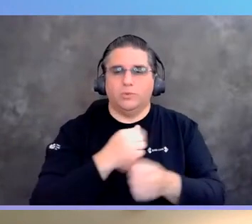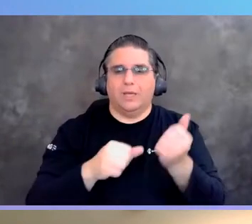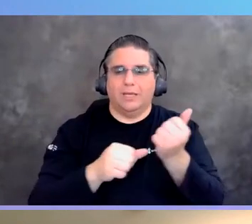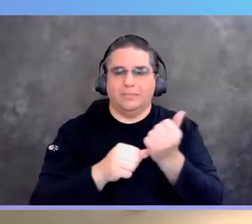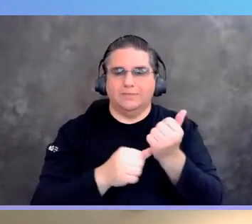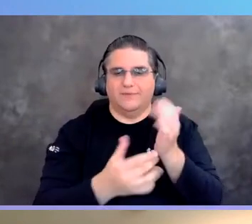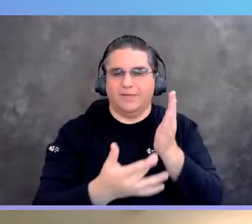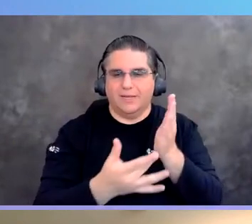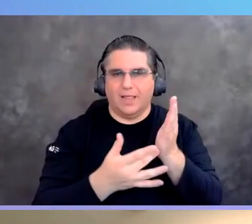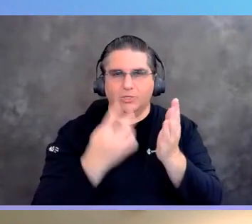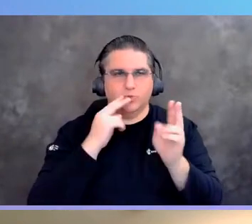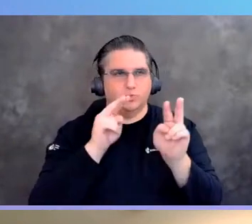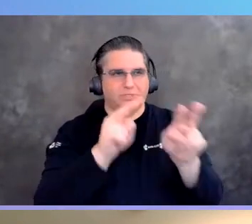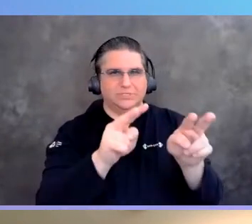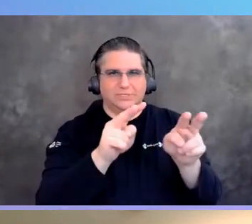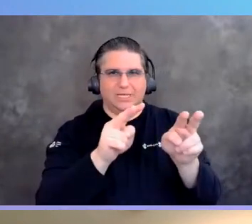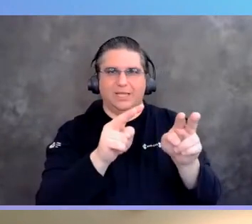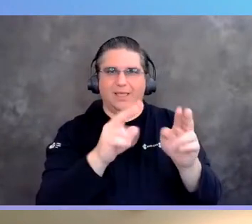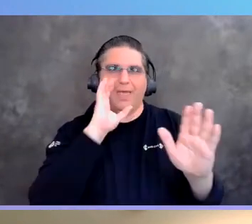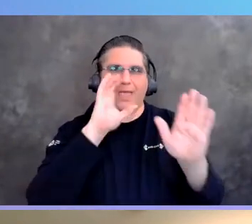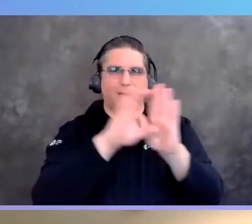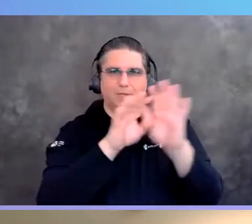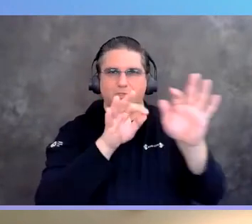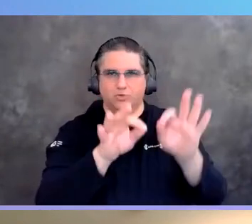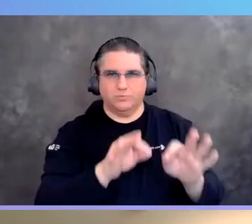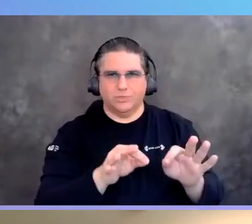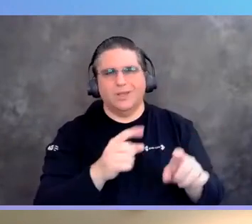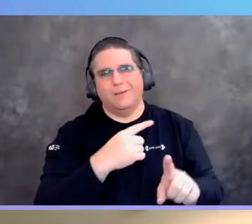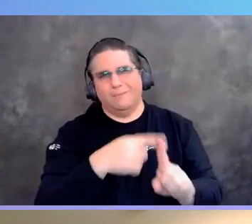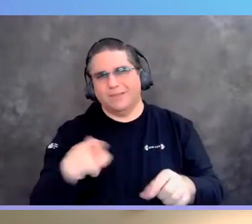descriptions, uh, and in daily activities. Five participants